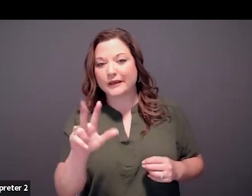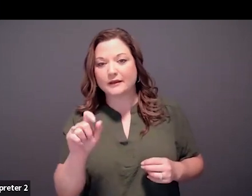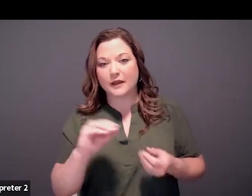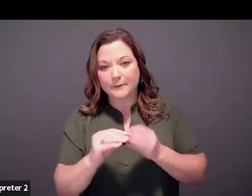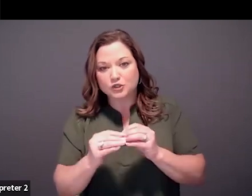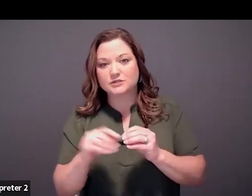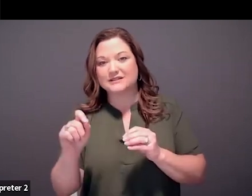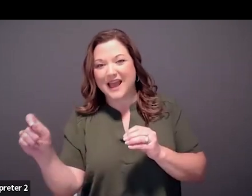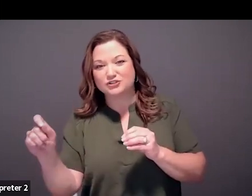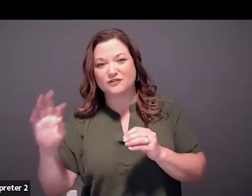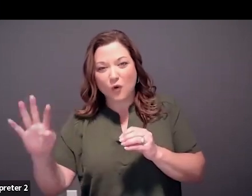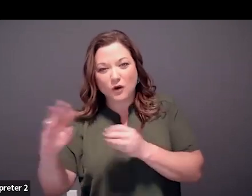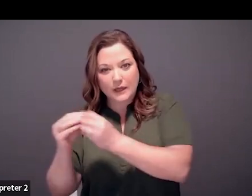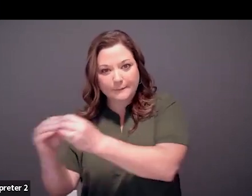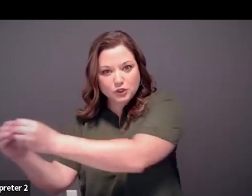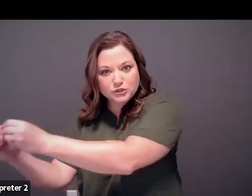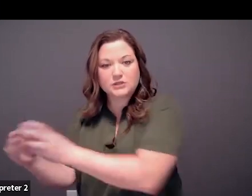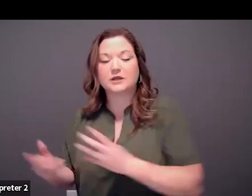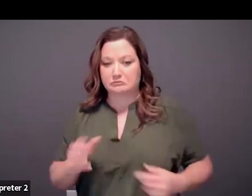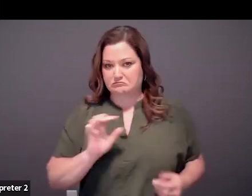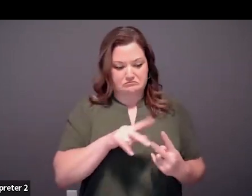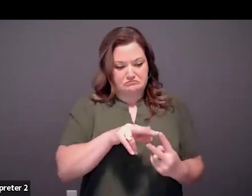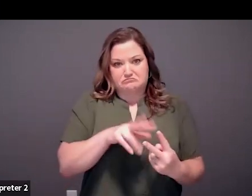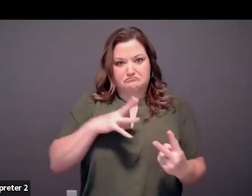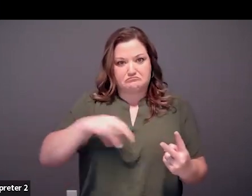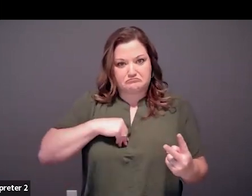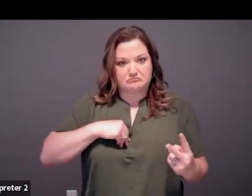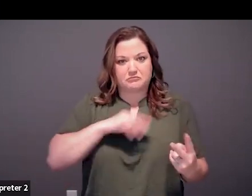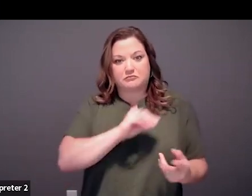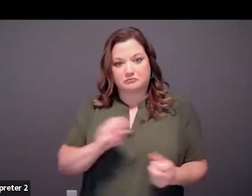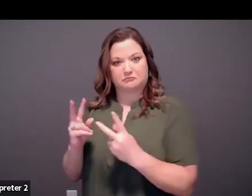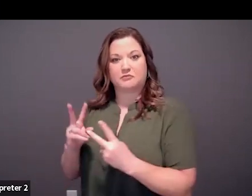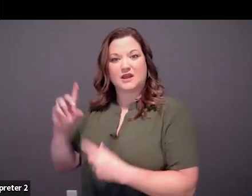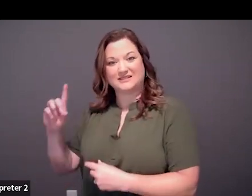Either of those two was acceptable and when we stored it to the database, we put the appropriate dashes